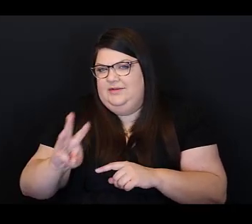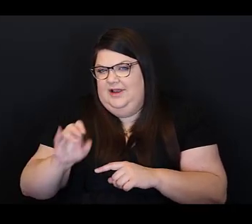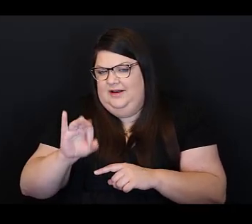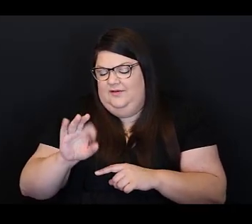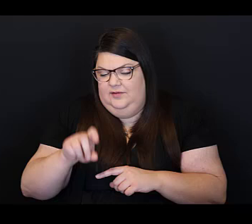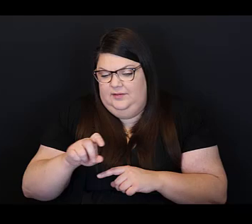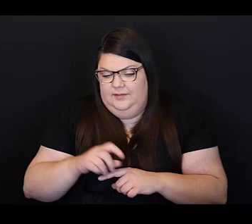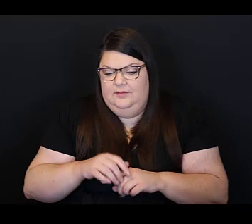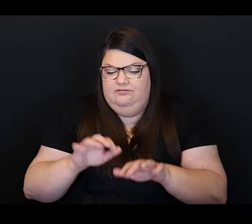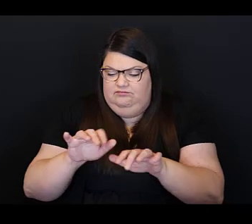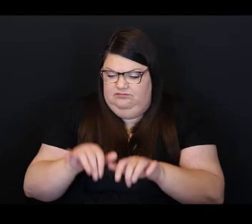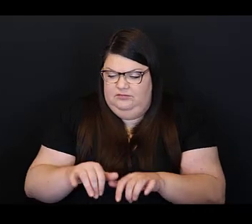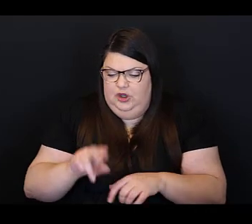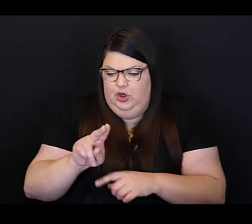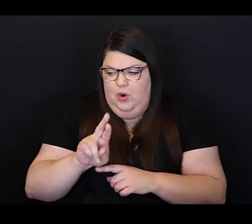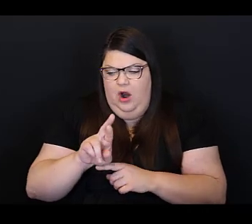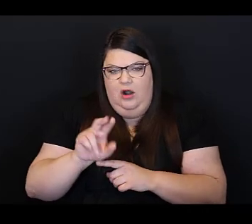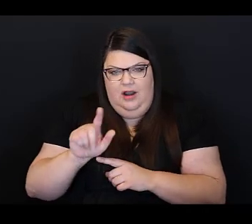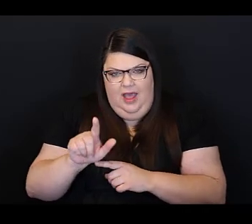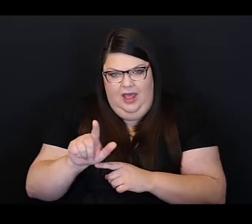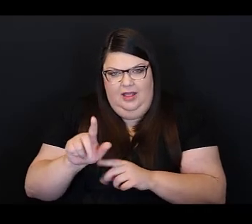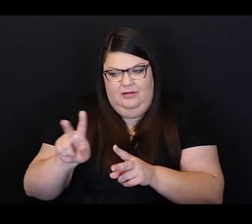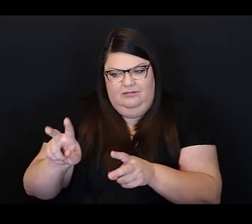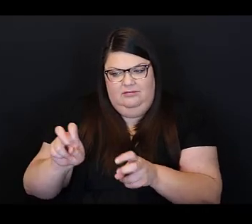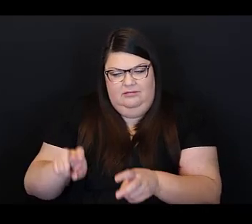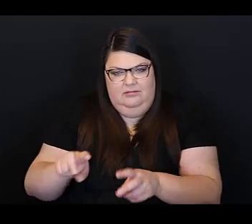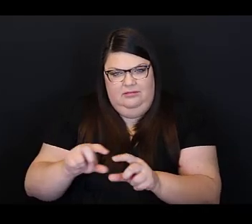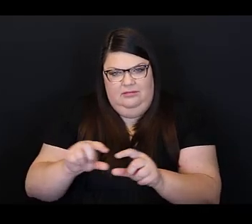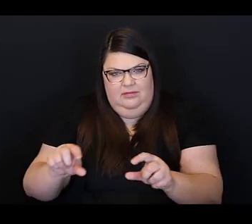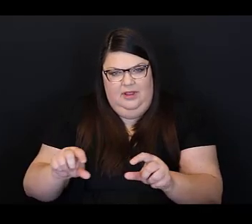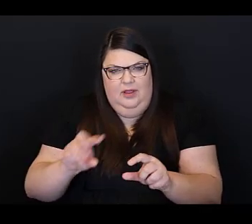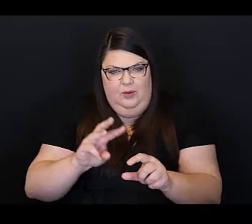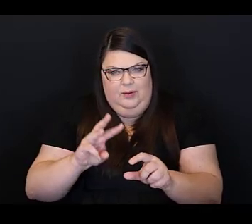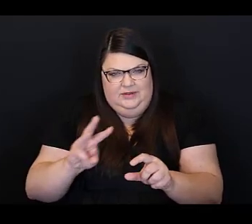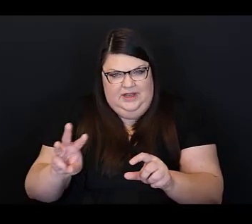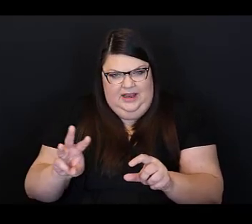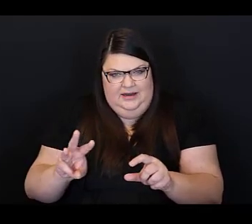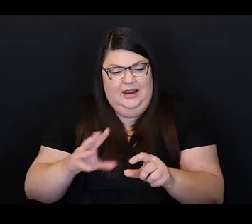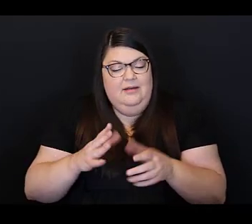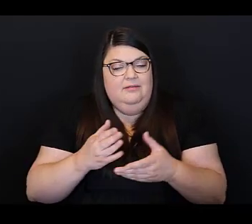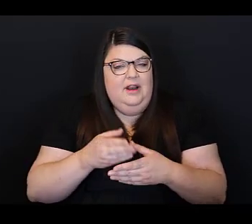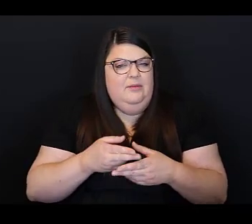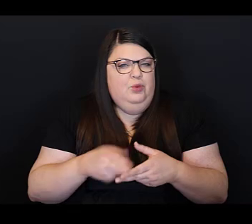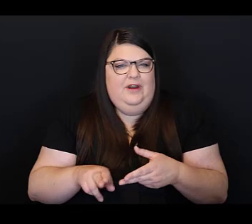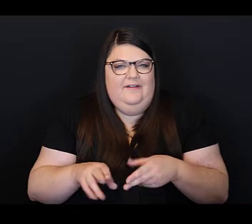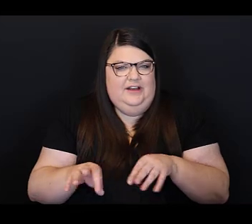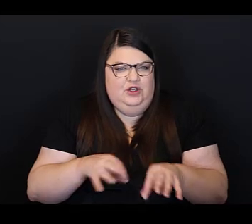URL space provided on the form, briefly describe the material in the link text box. For example,